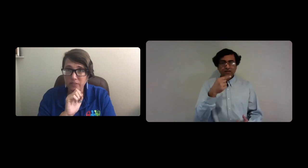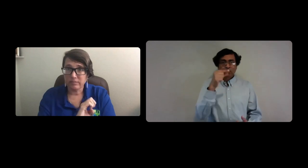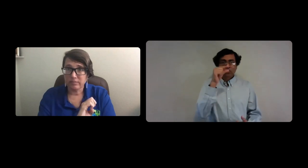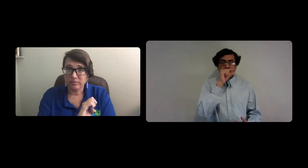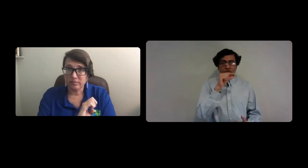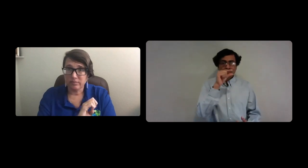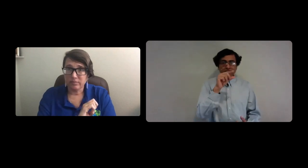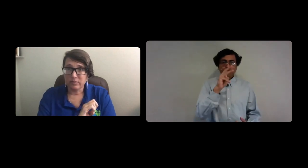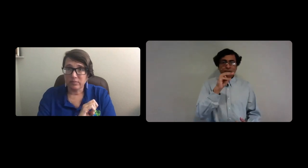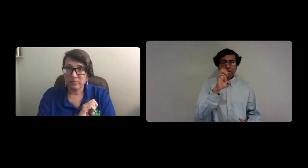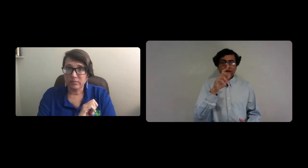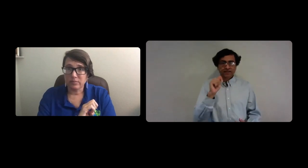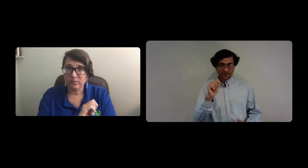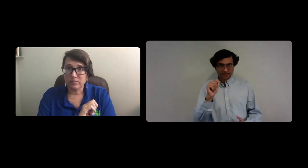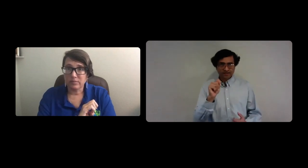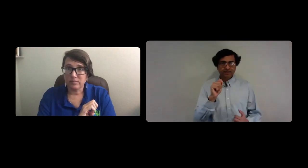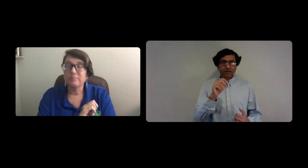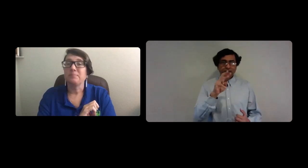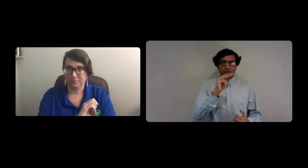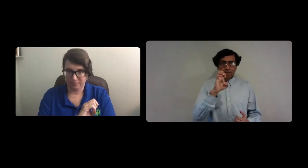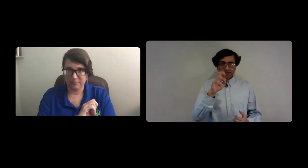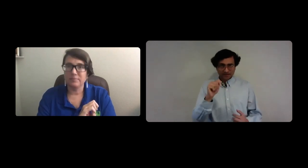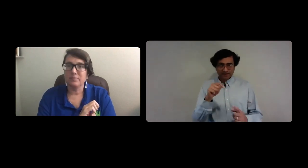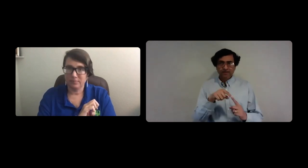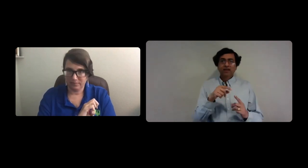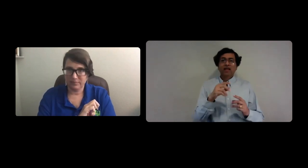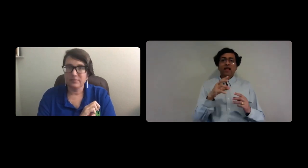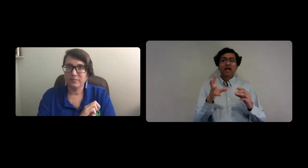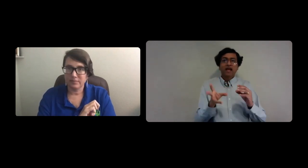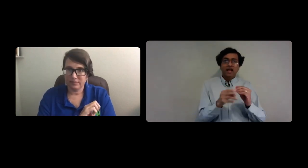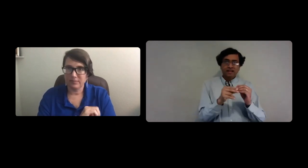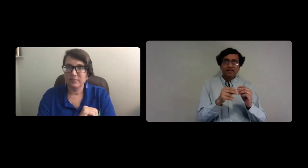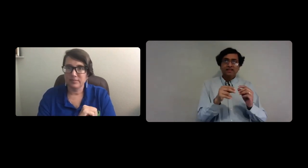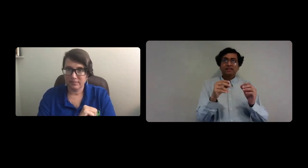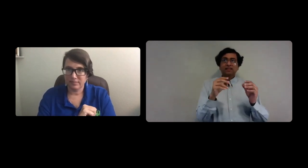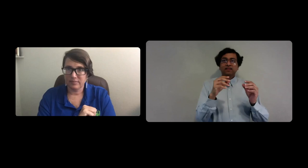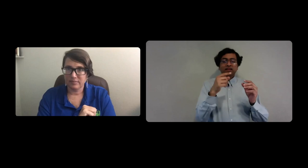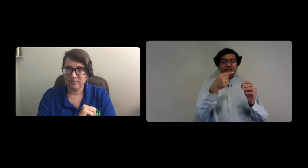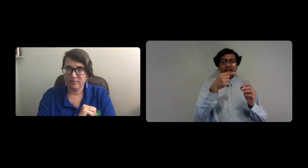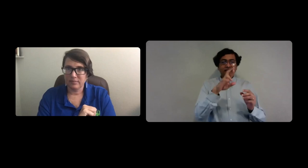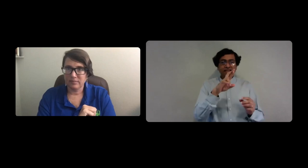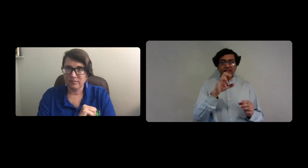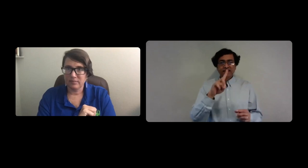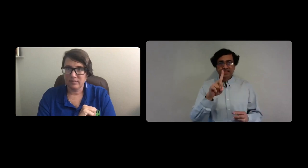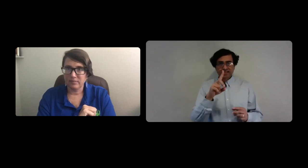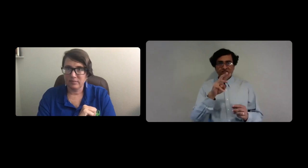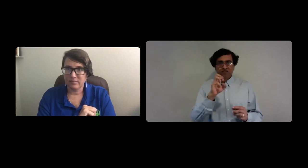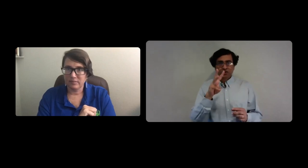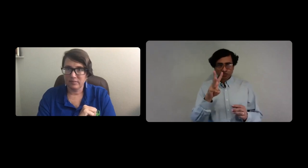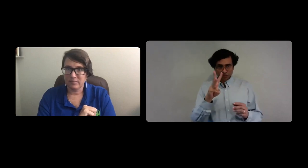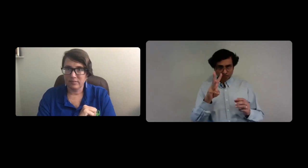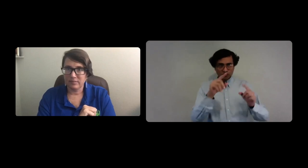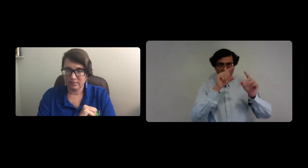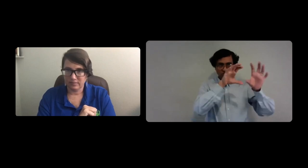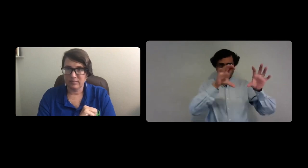Yeah, Google Meet is one of them.